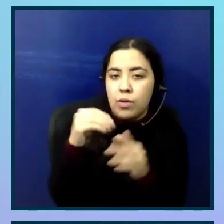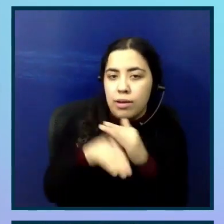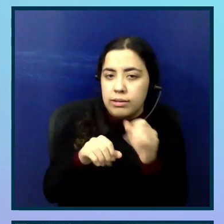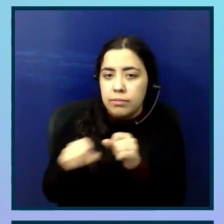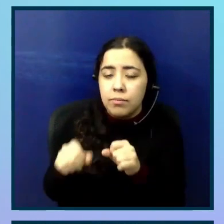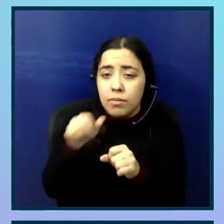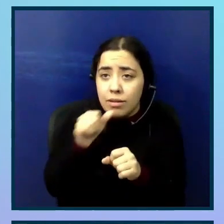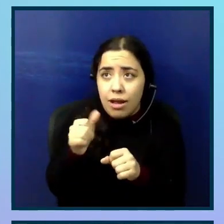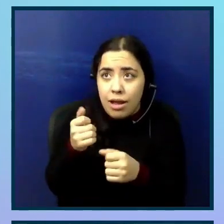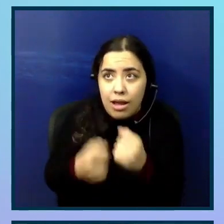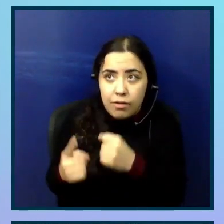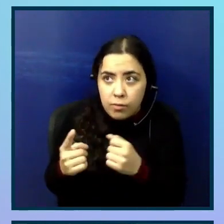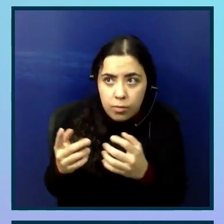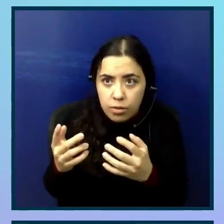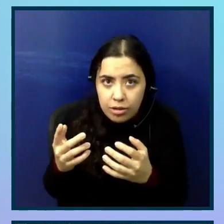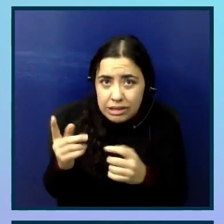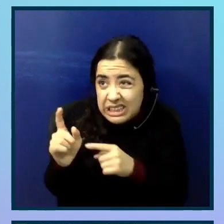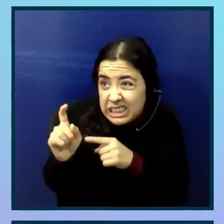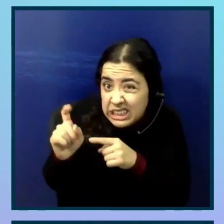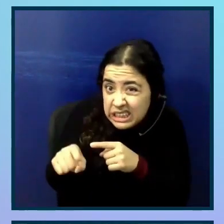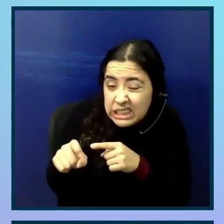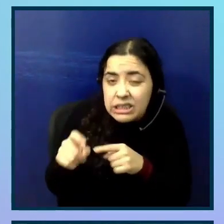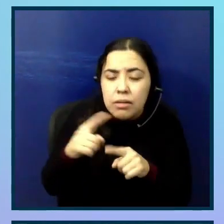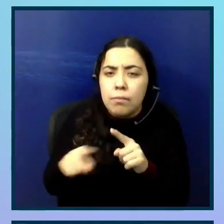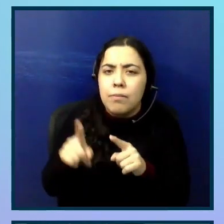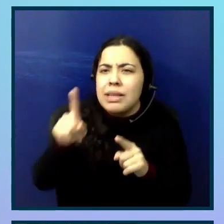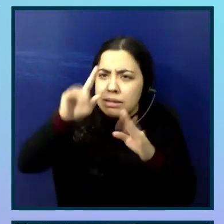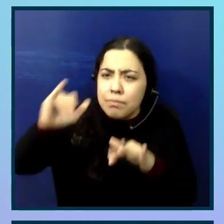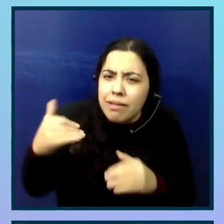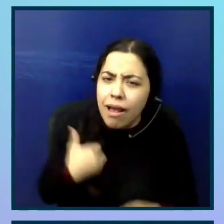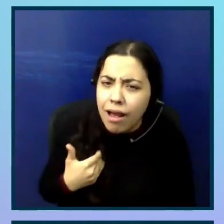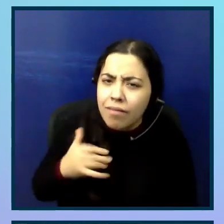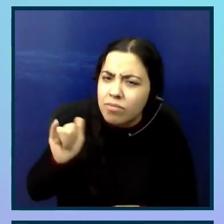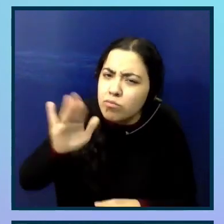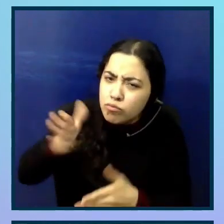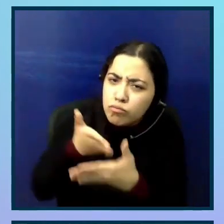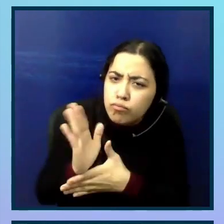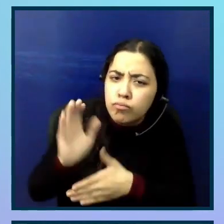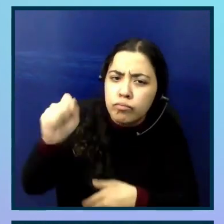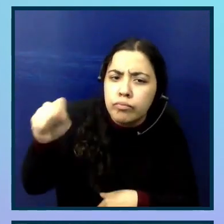it's what everyone expects to have and rightfully so. So here on the slide, we have gifs